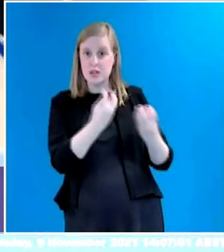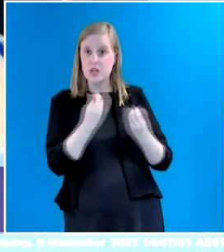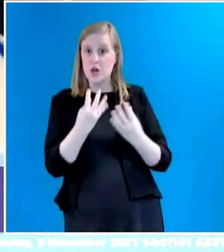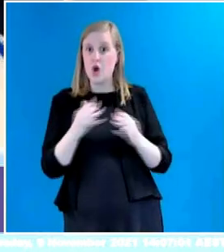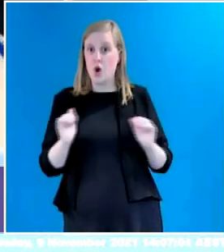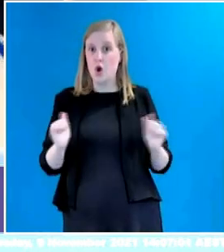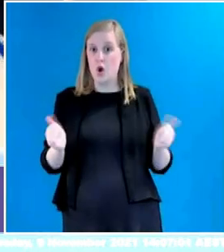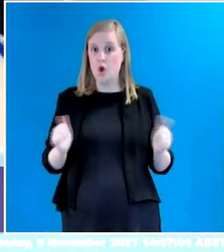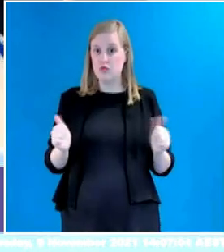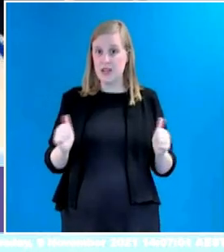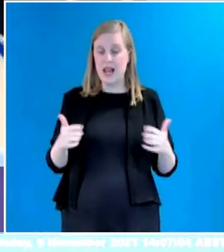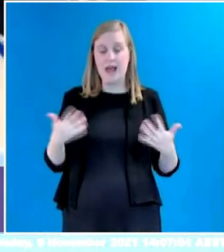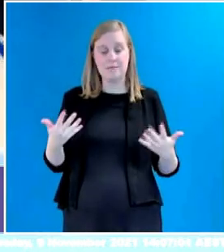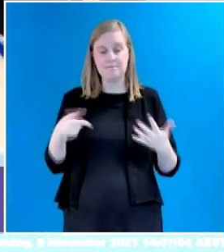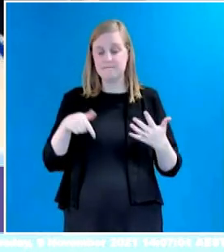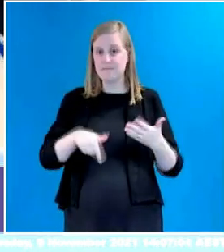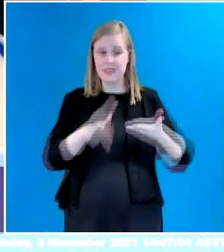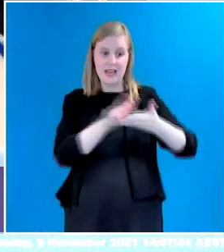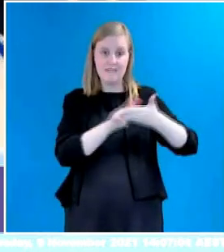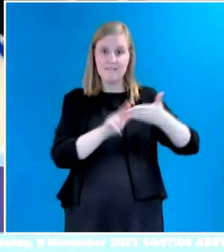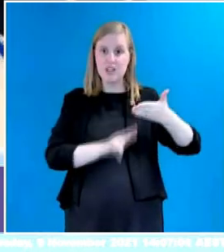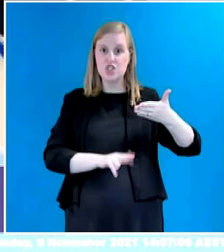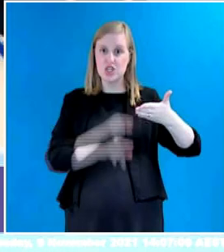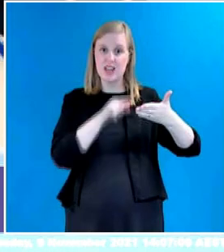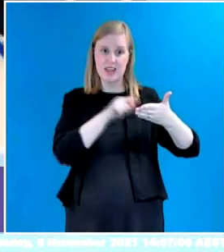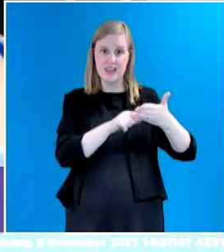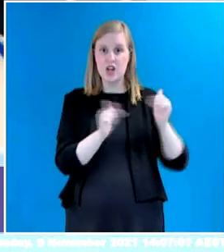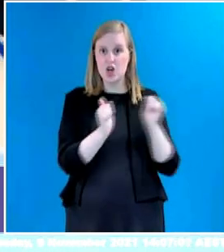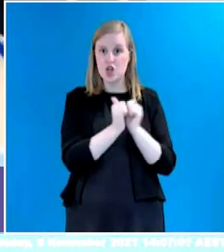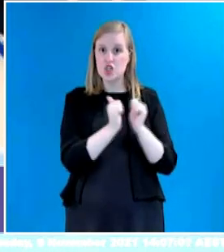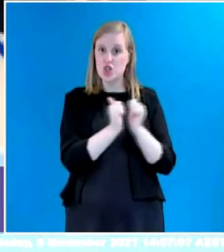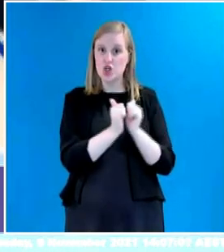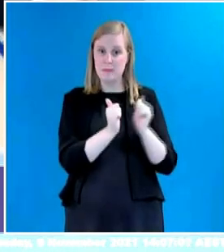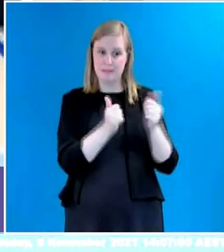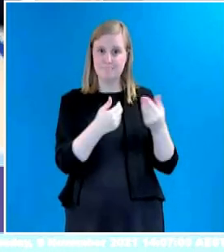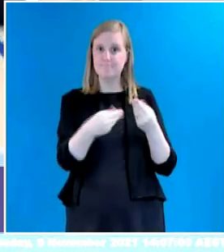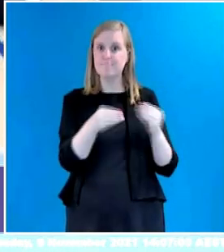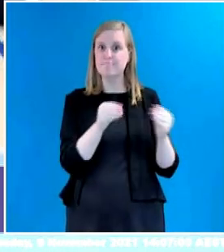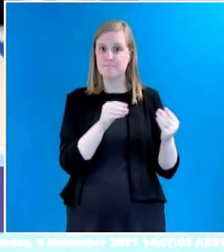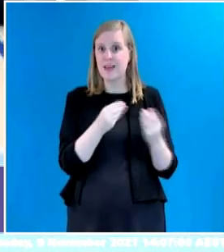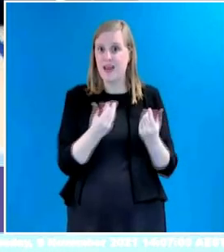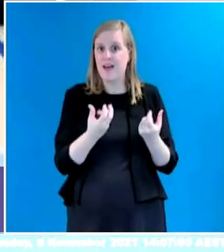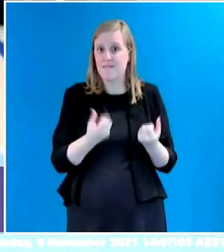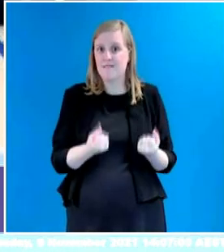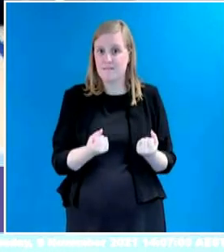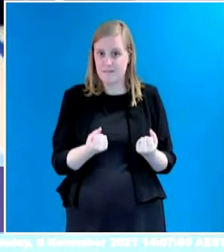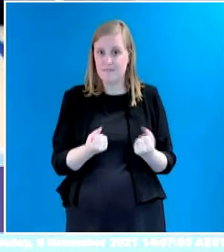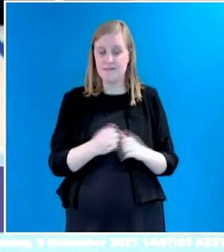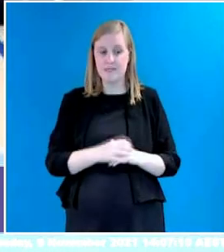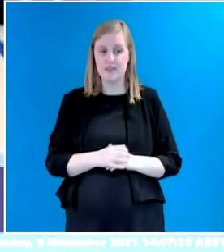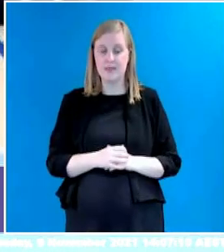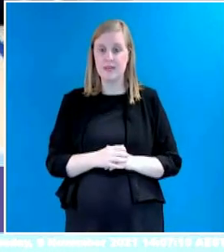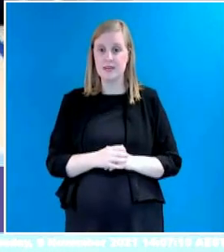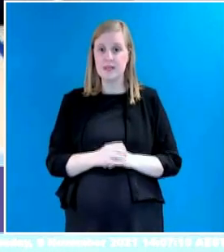The Convention is a dynamic document. What we mean by that is to say that human rights are enjoyed within a